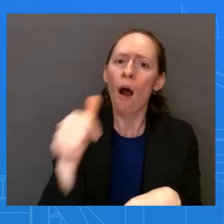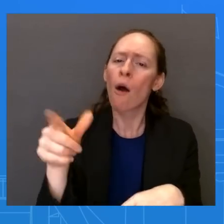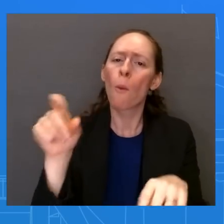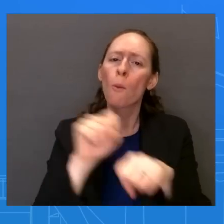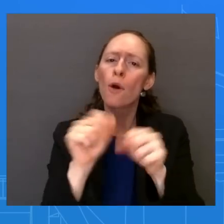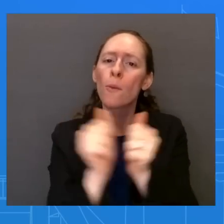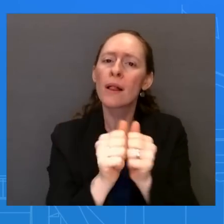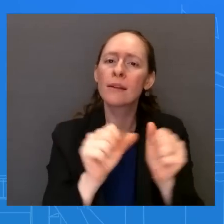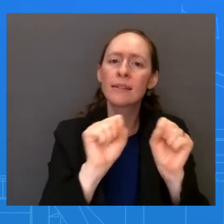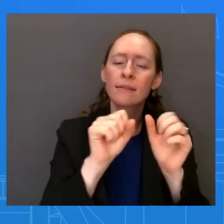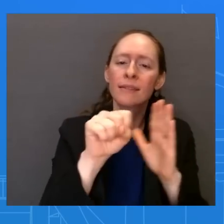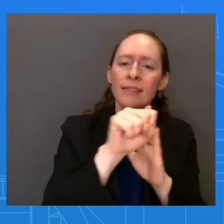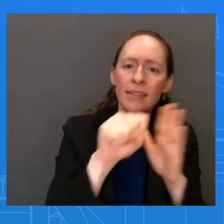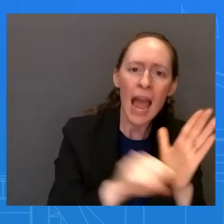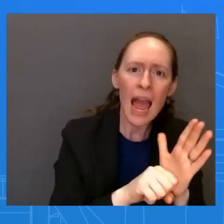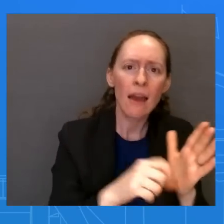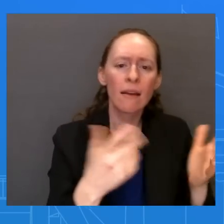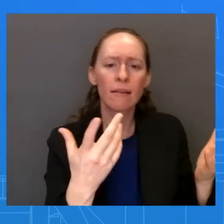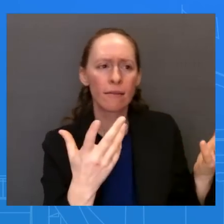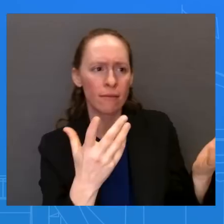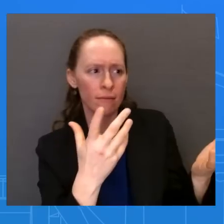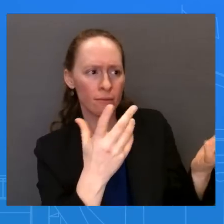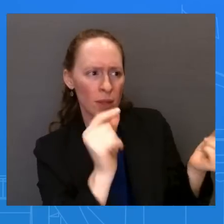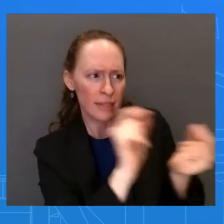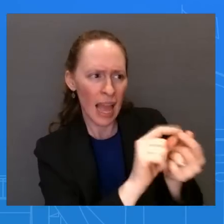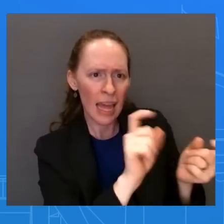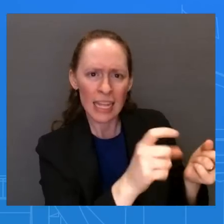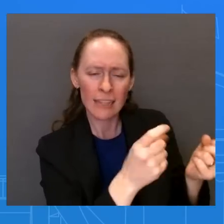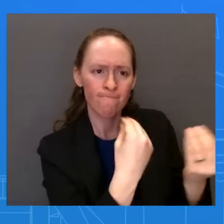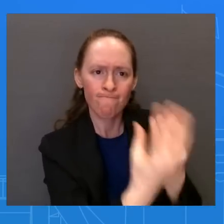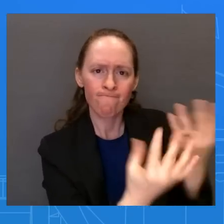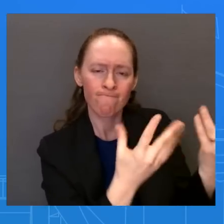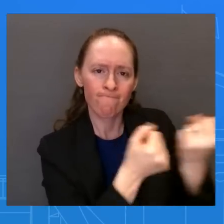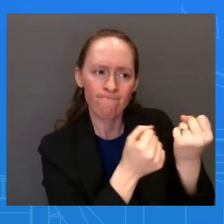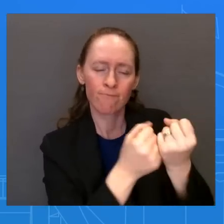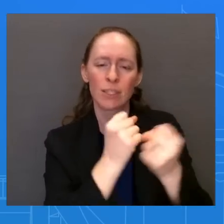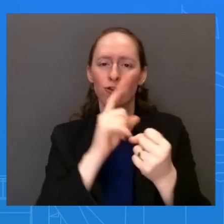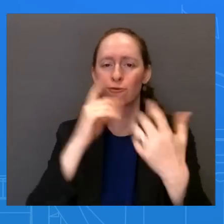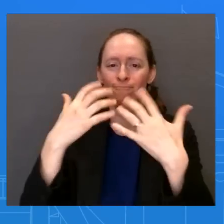This Sunday, the White House will commemorate what would have been the 50th anniversary of Roe v.